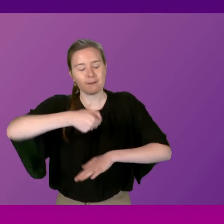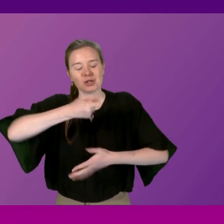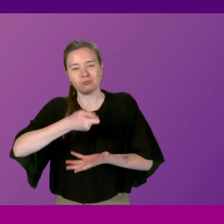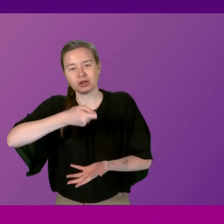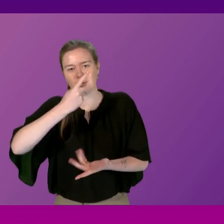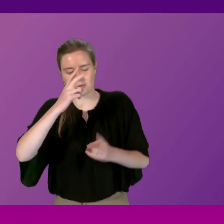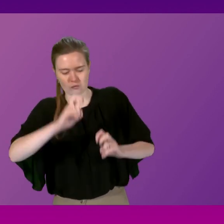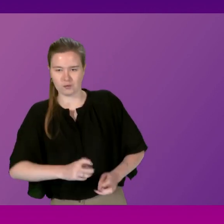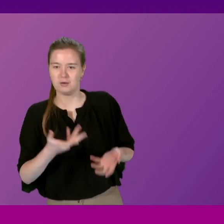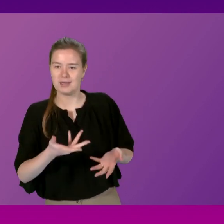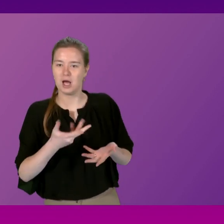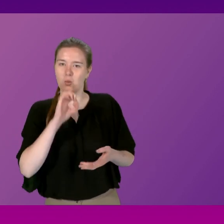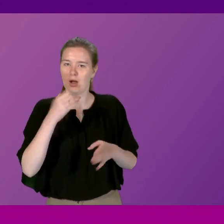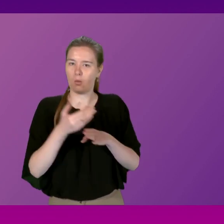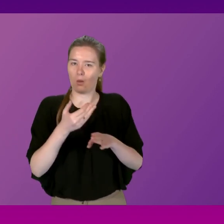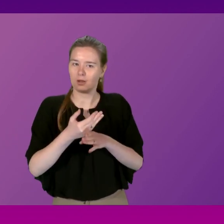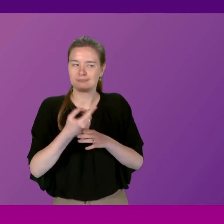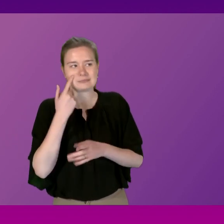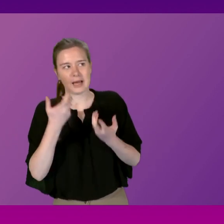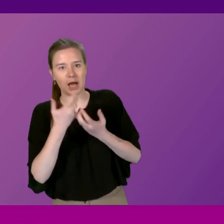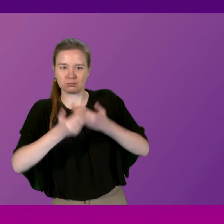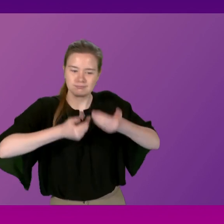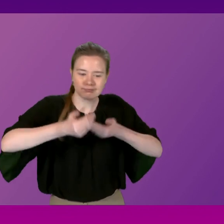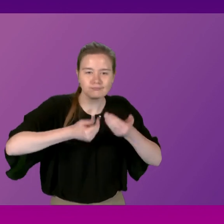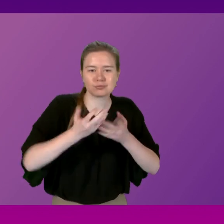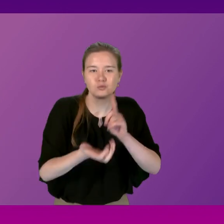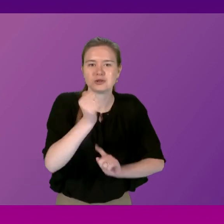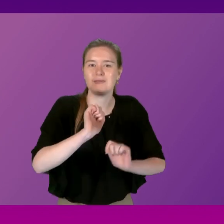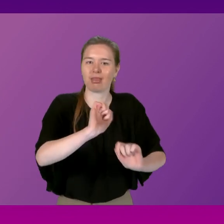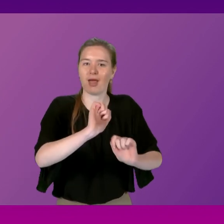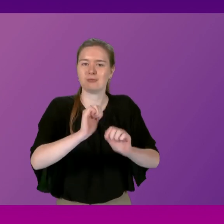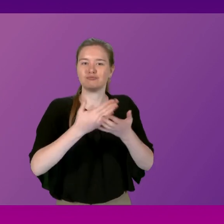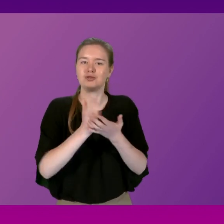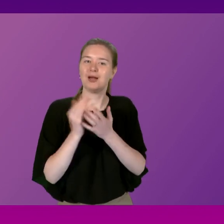whole budget—but we will always work to see what more can be done to achieve our shared ambitions.